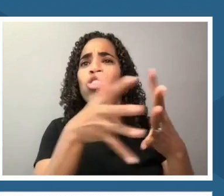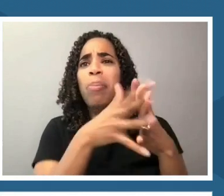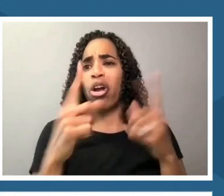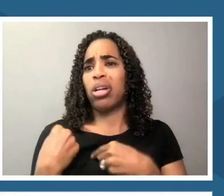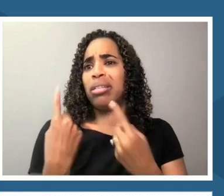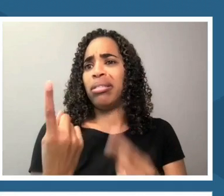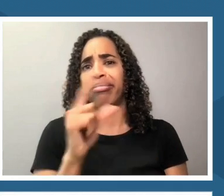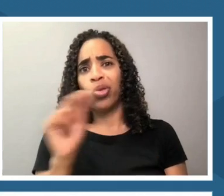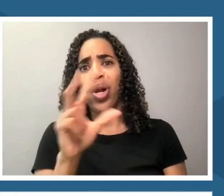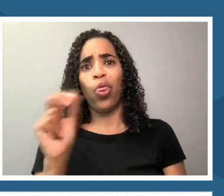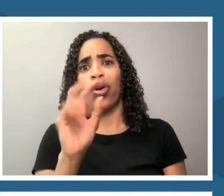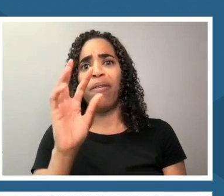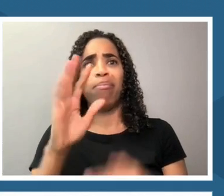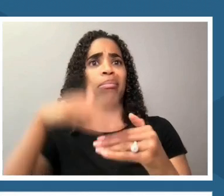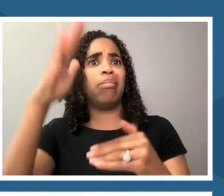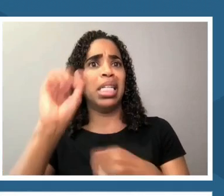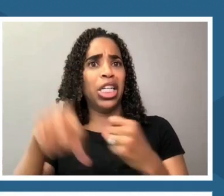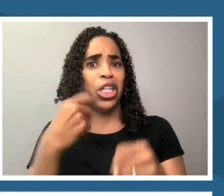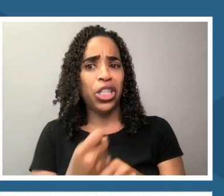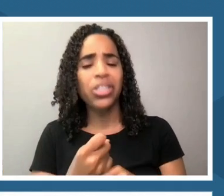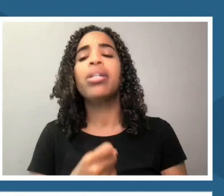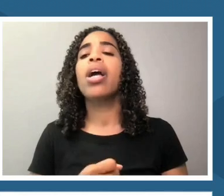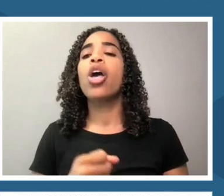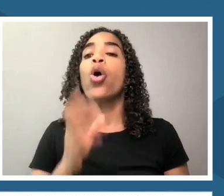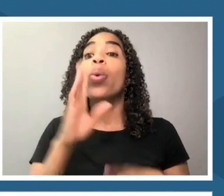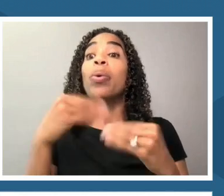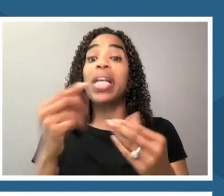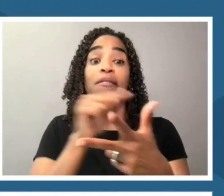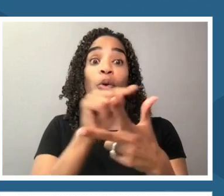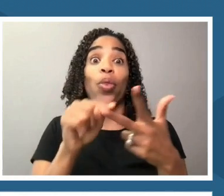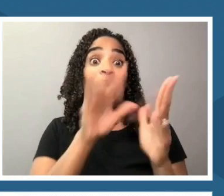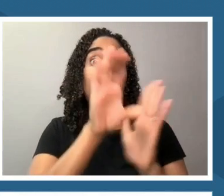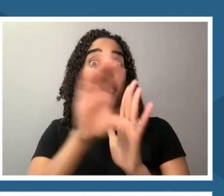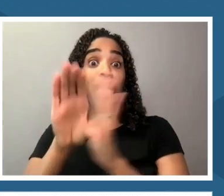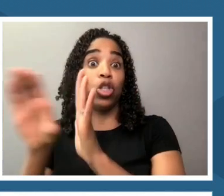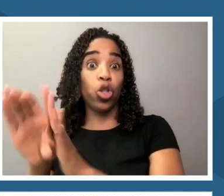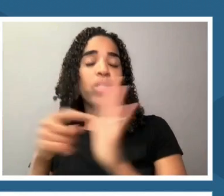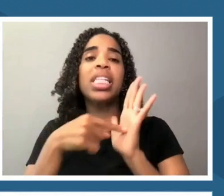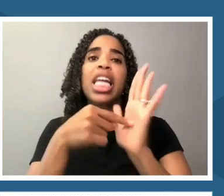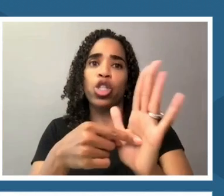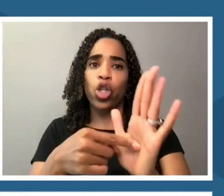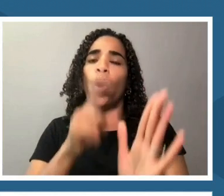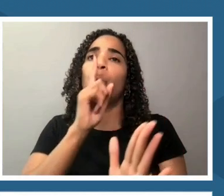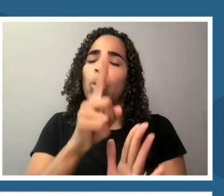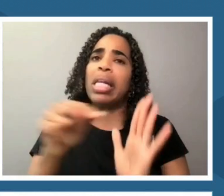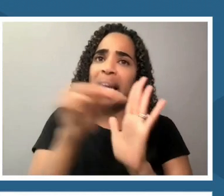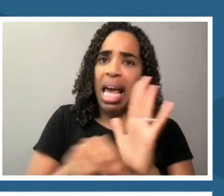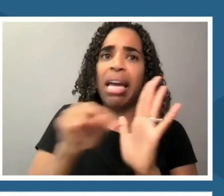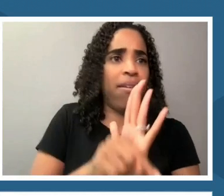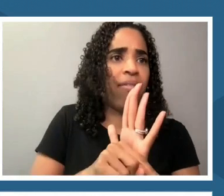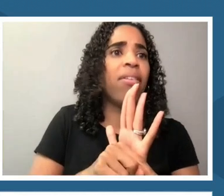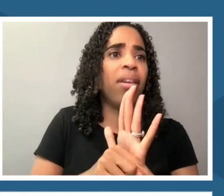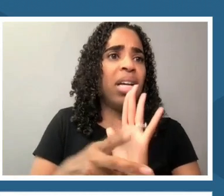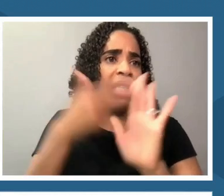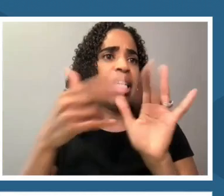present three sets of images or artifacts that reflect harmful asian stereotypes